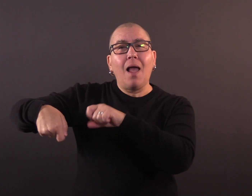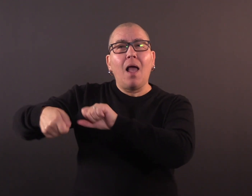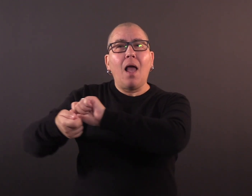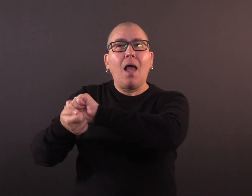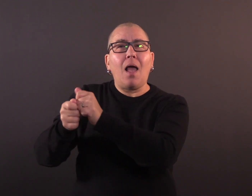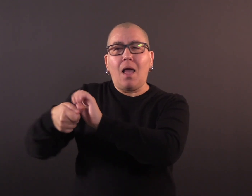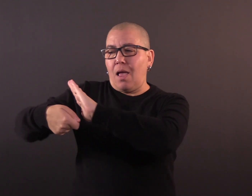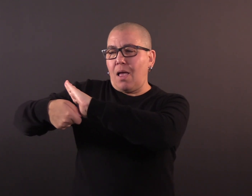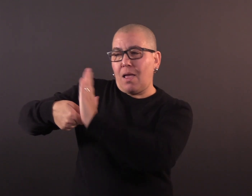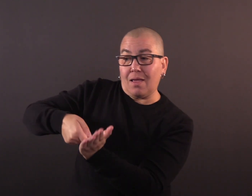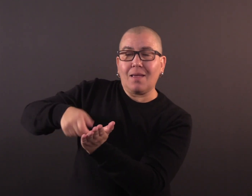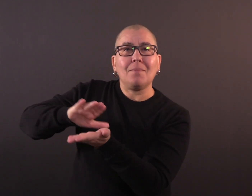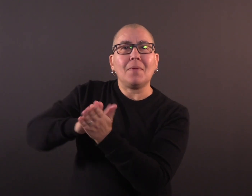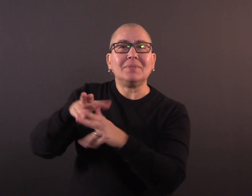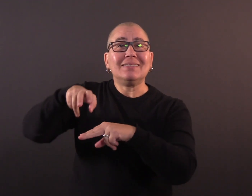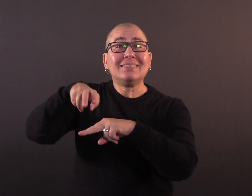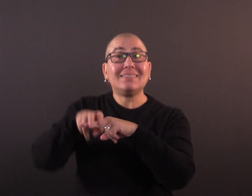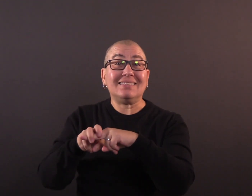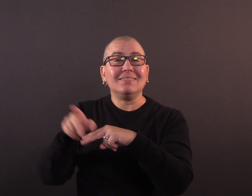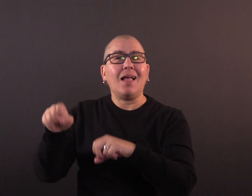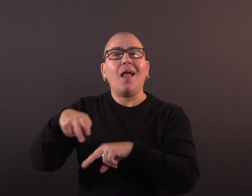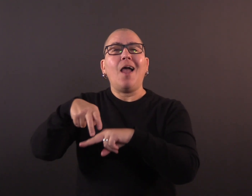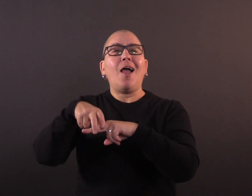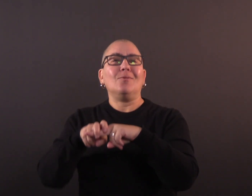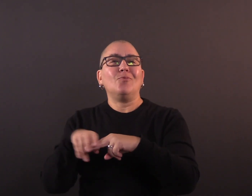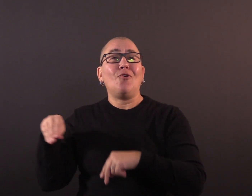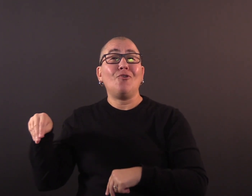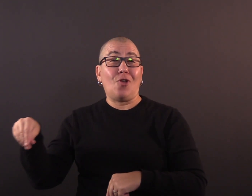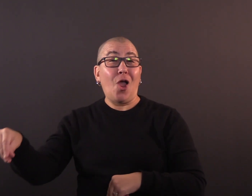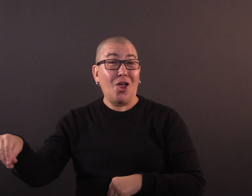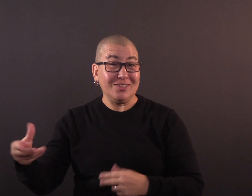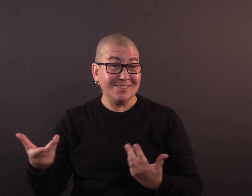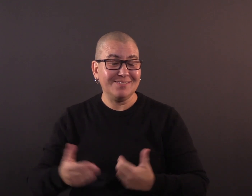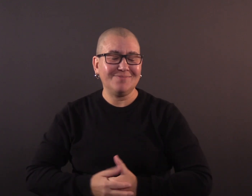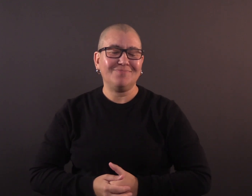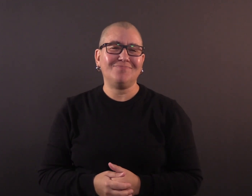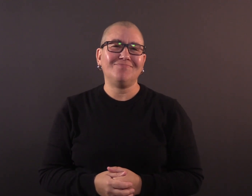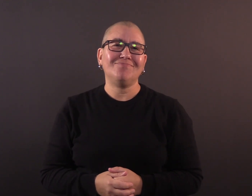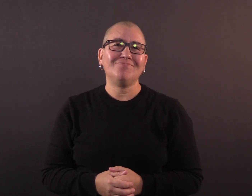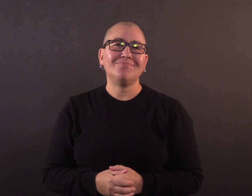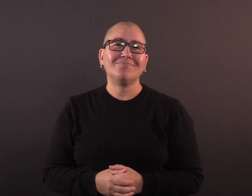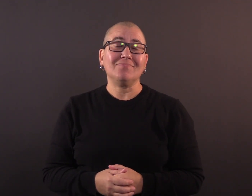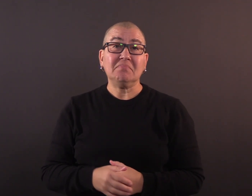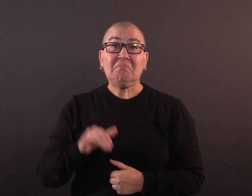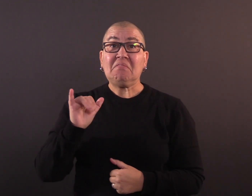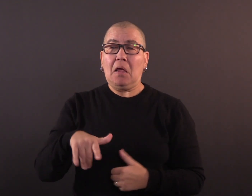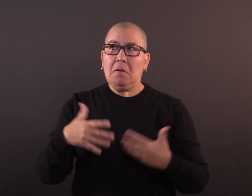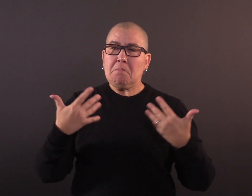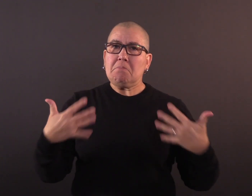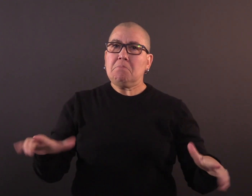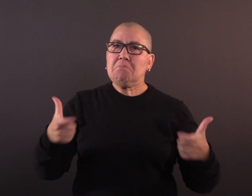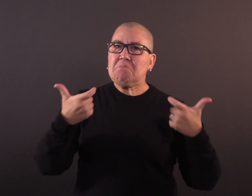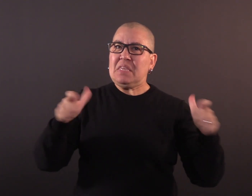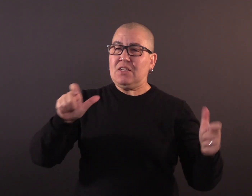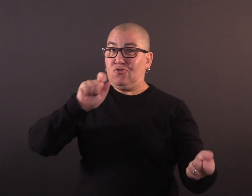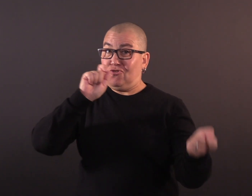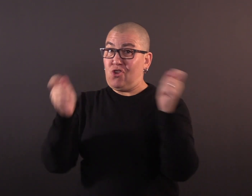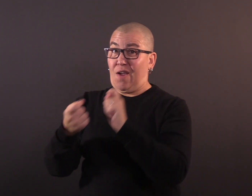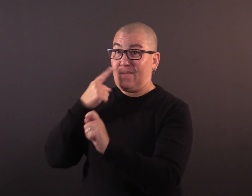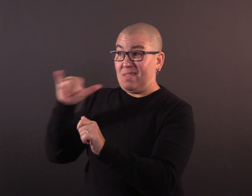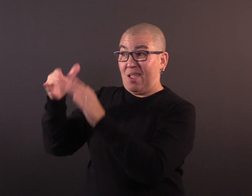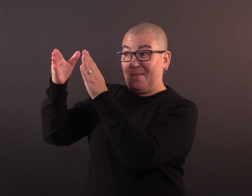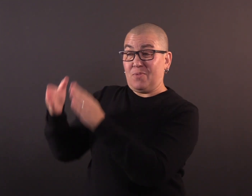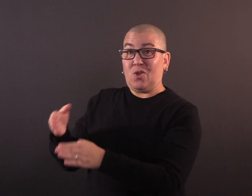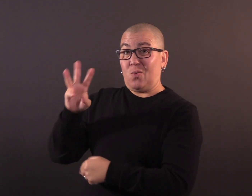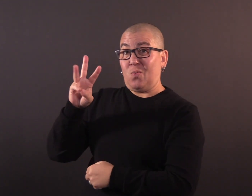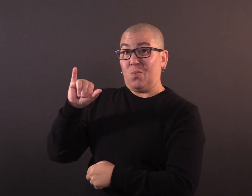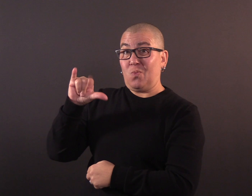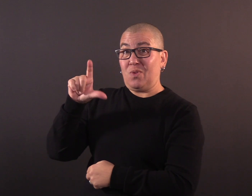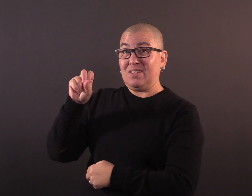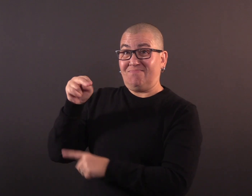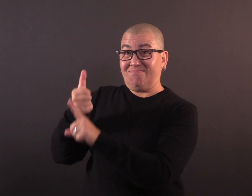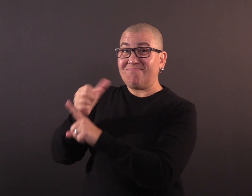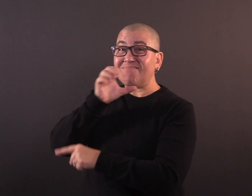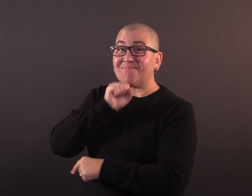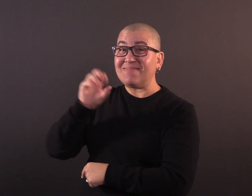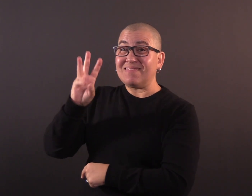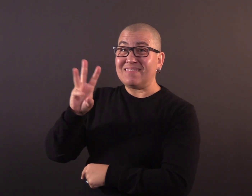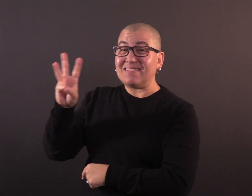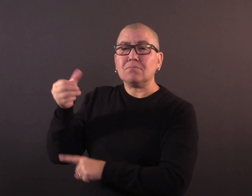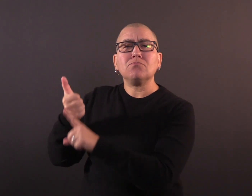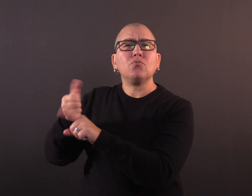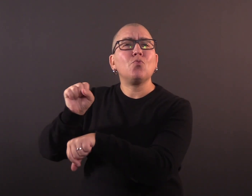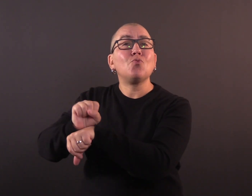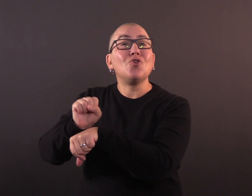so I can go to the botanical garden," she says. It's a big change for Wilson, 66, who had worked